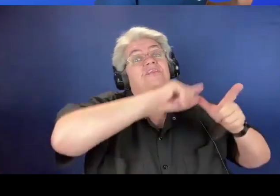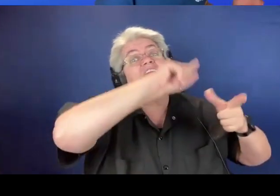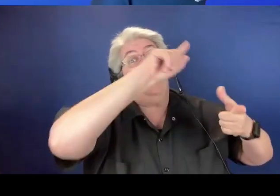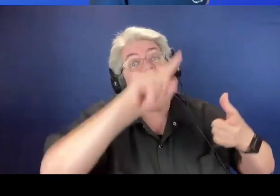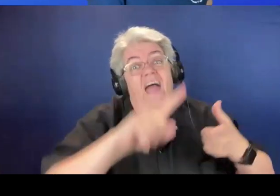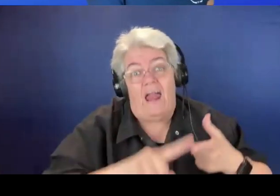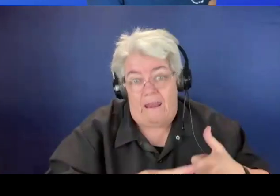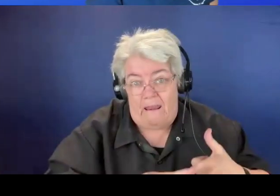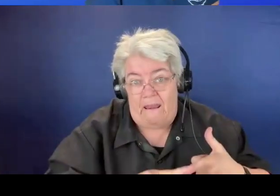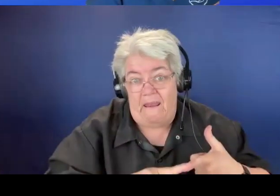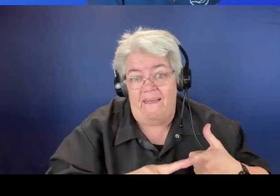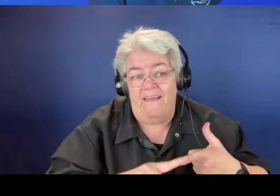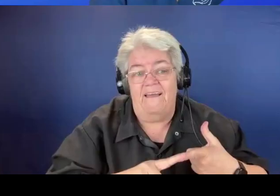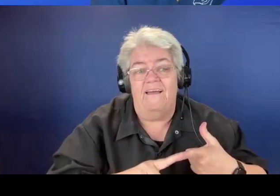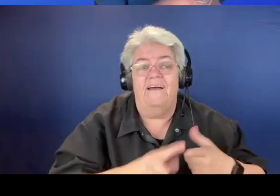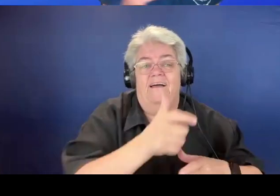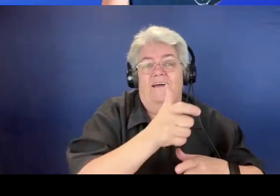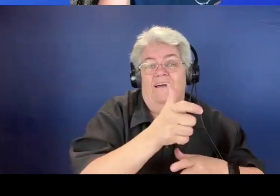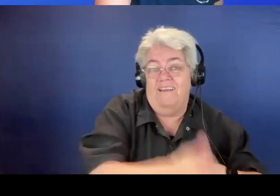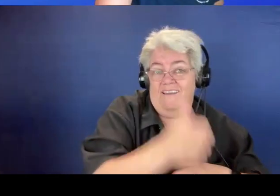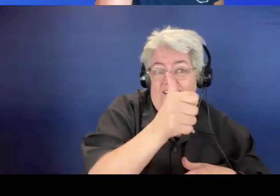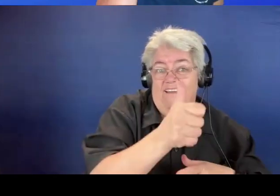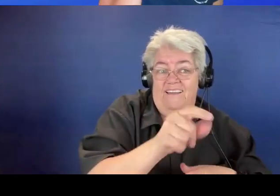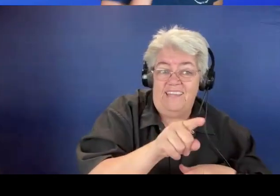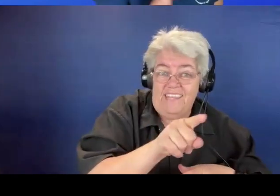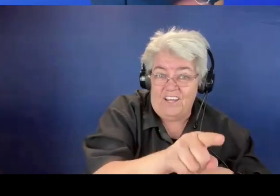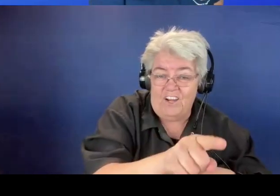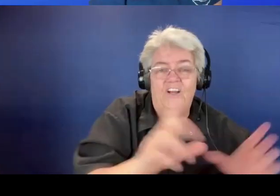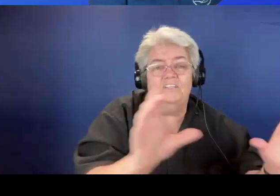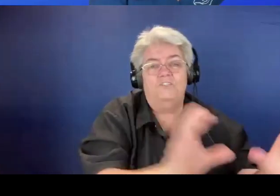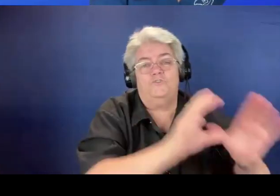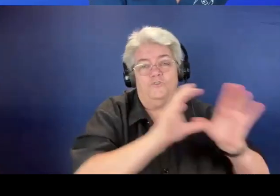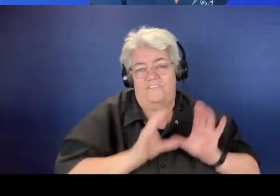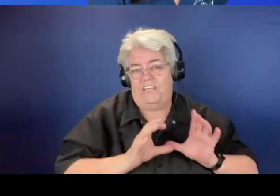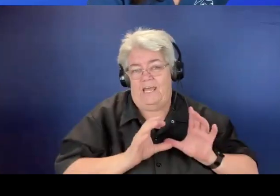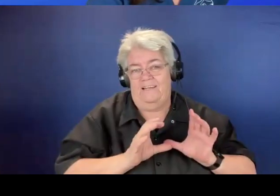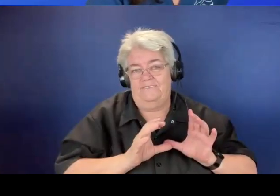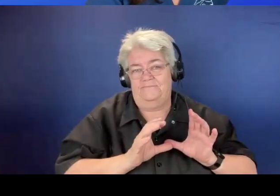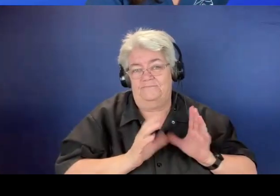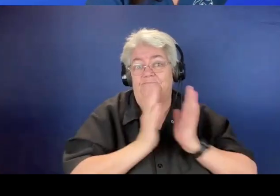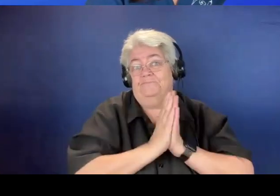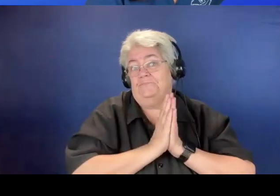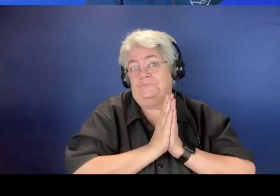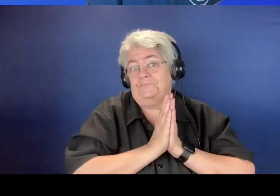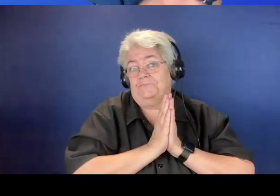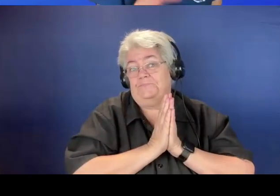you can also then scan the QR code or get the link in the chat for your certificate of completion.